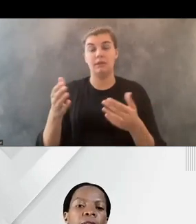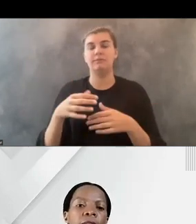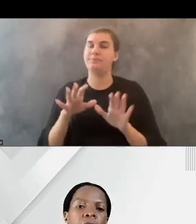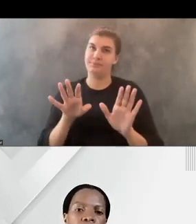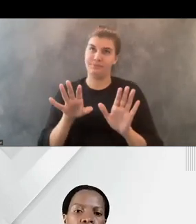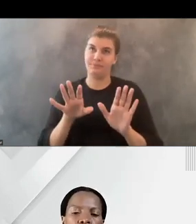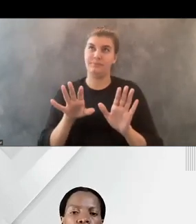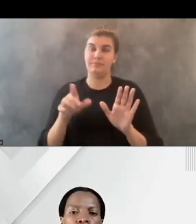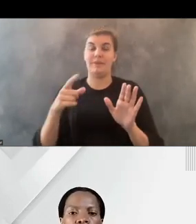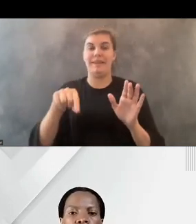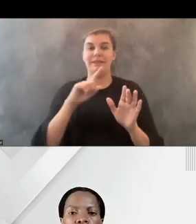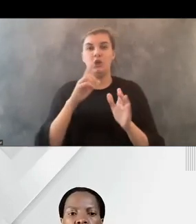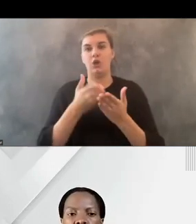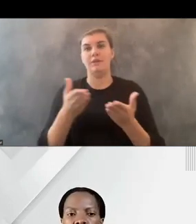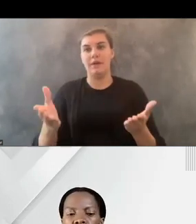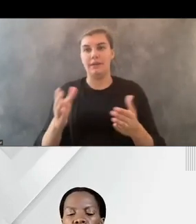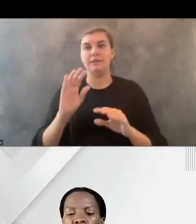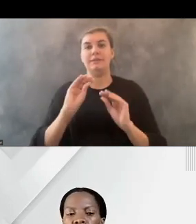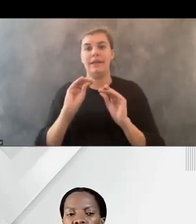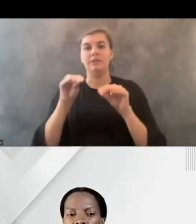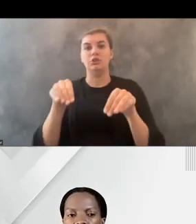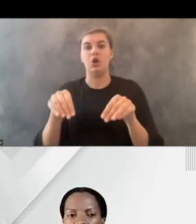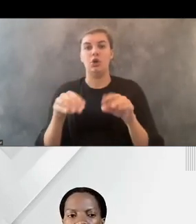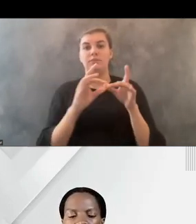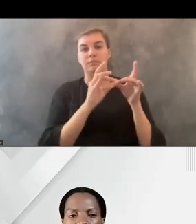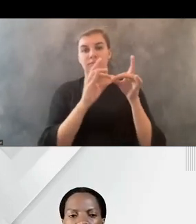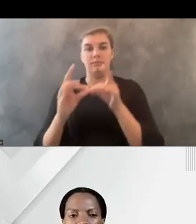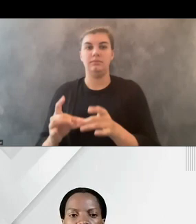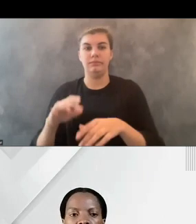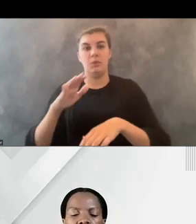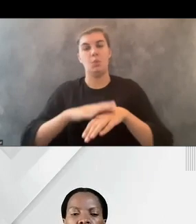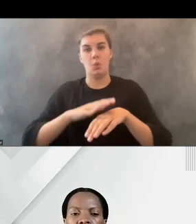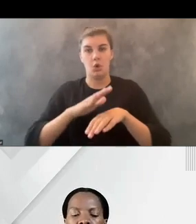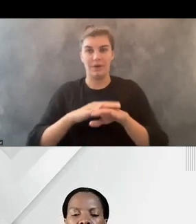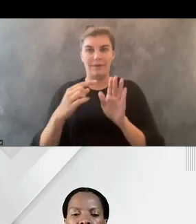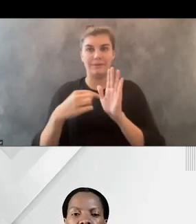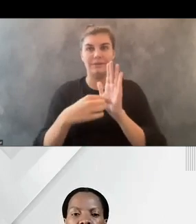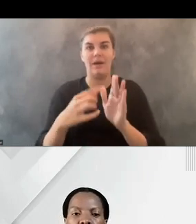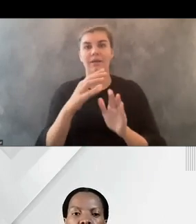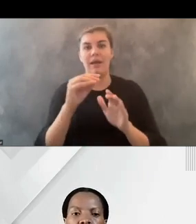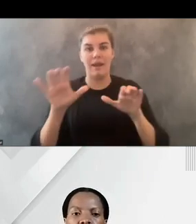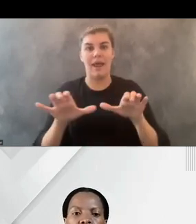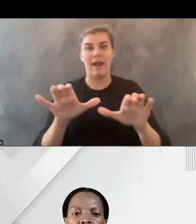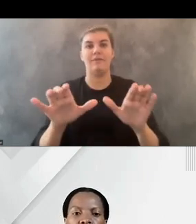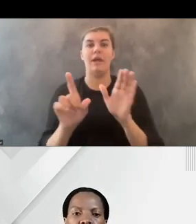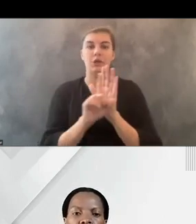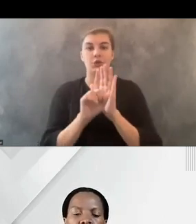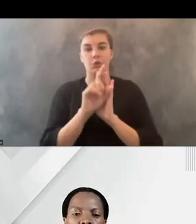devices that are installed in conjunction with the warning sign and are activated to alert vehicle